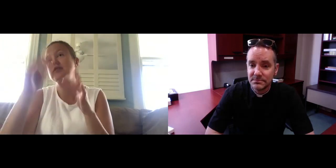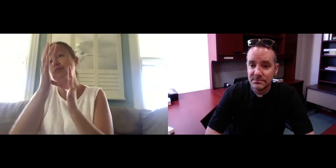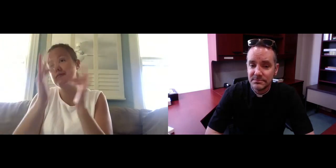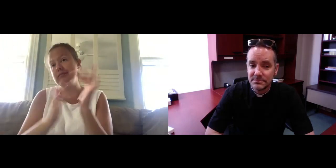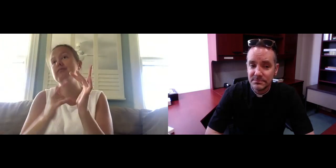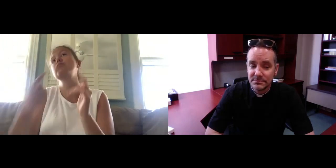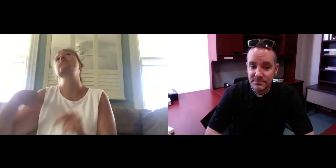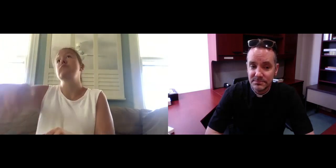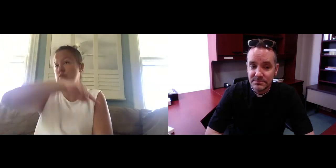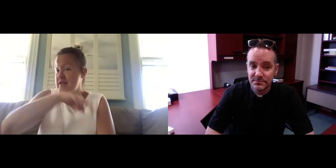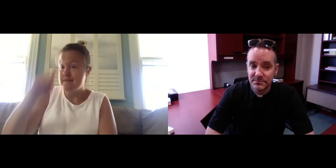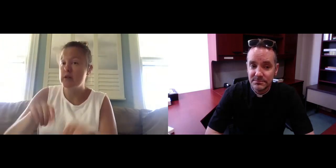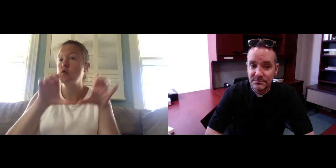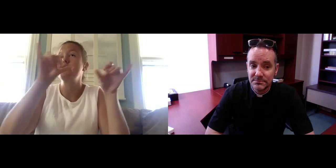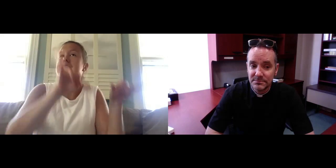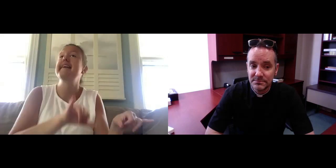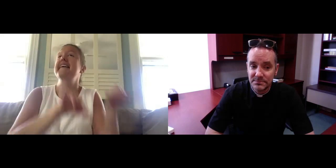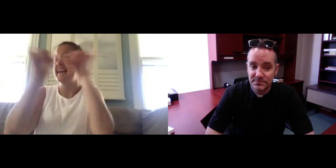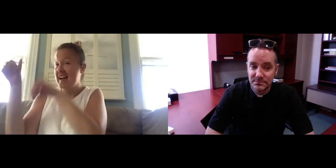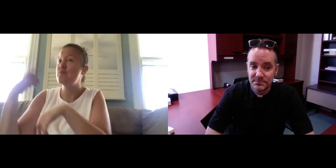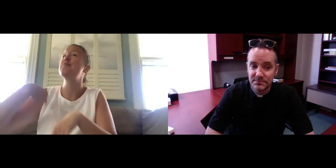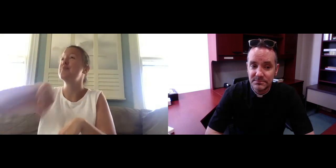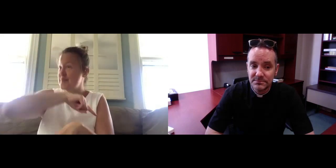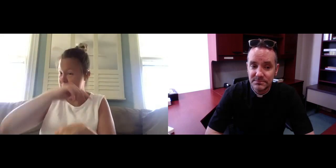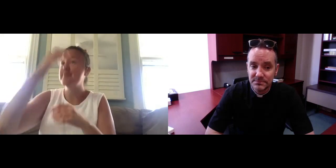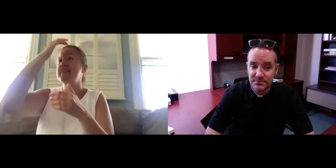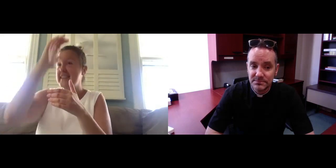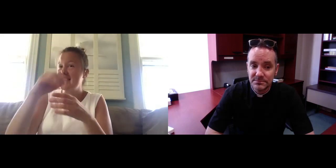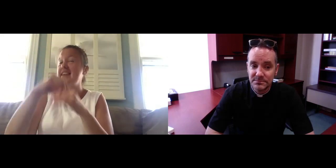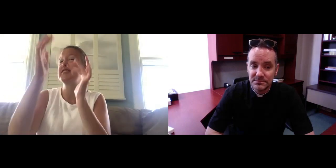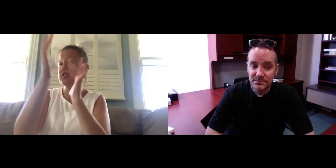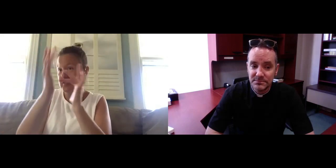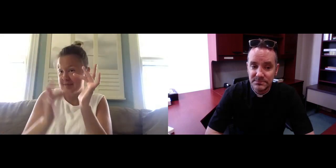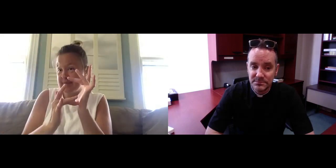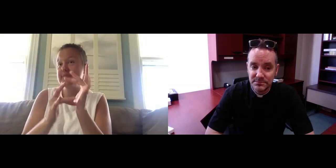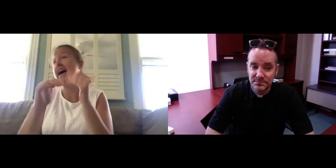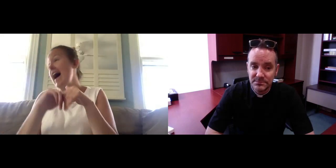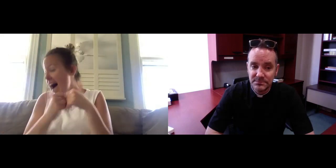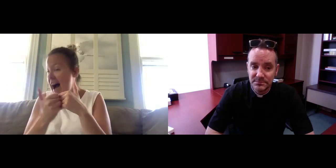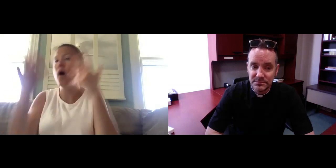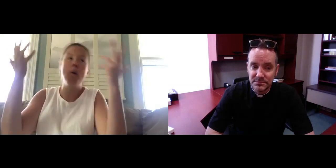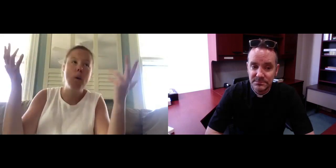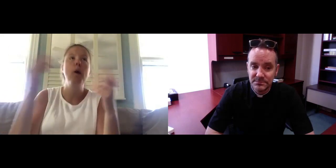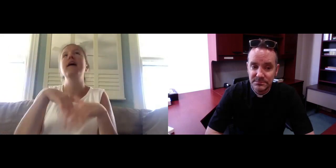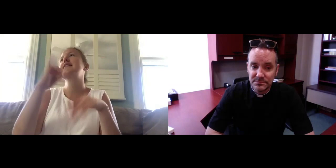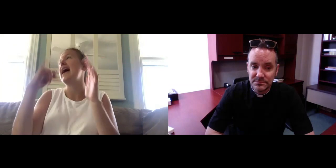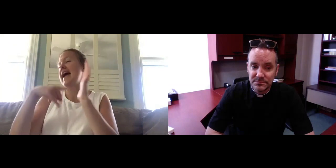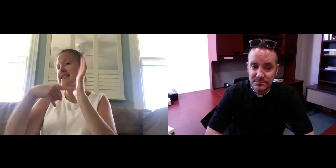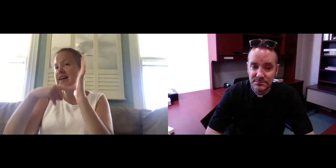heard in the reading today, that the people who believed in Jesus were baptized in their house, and they were happy and they were able to live life